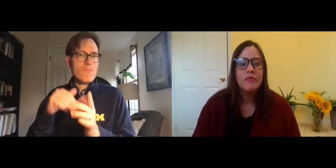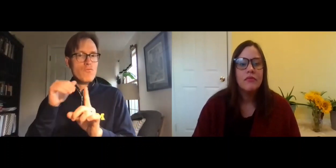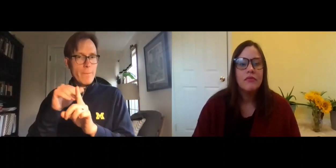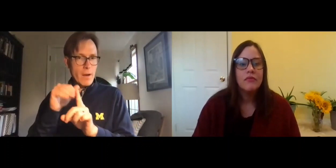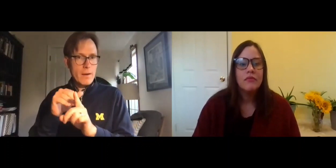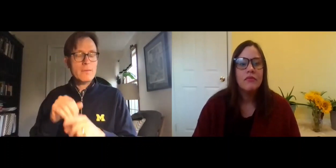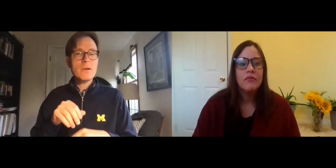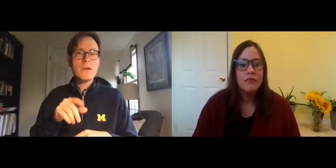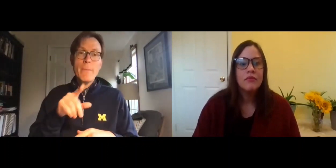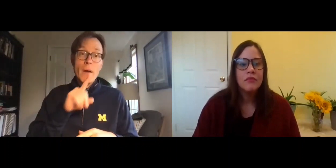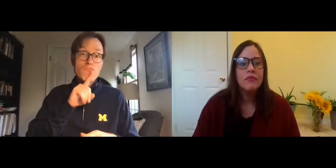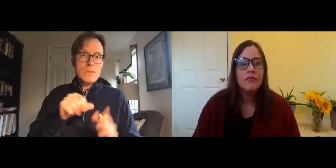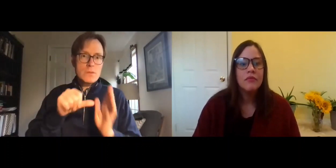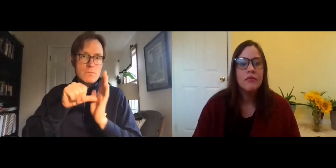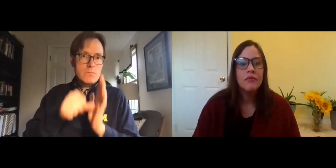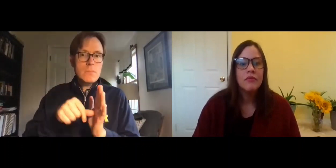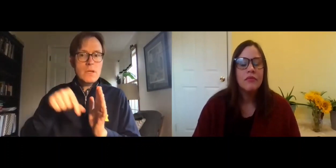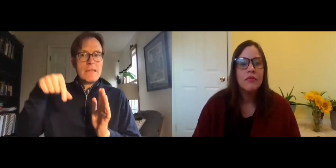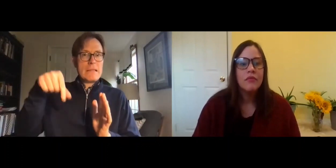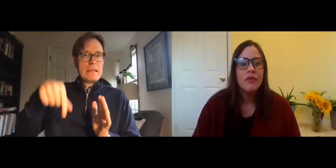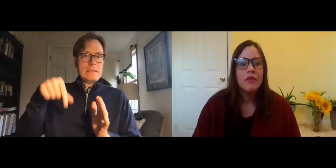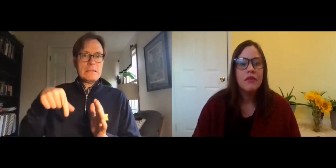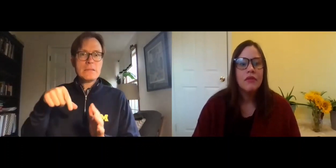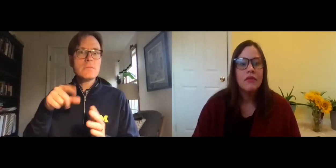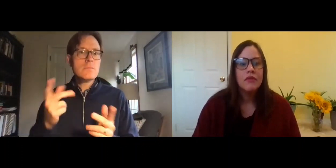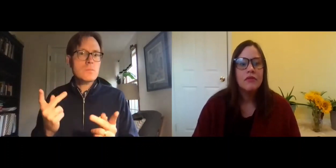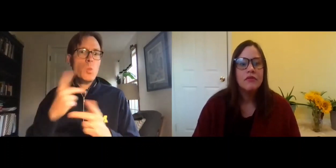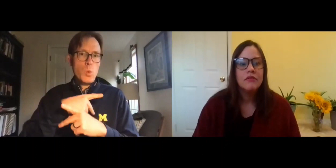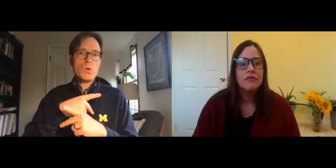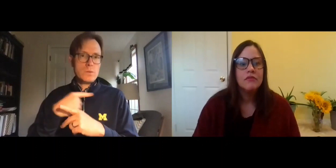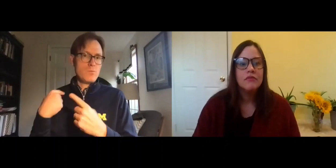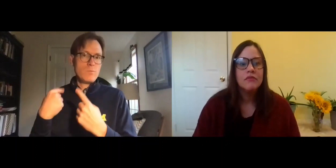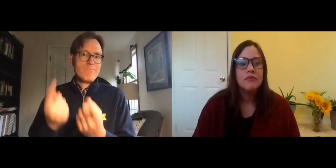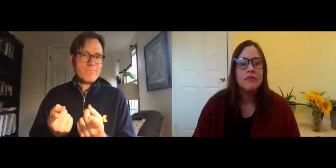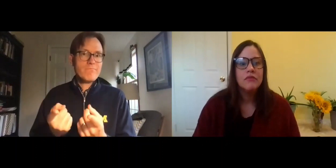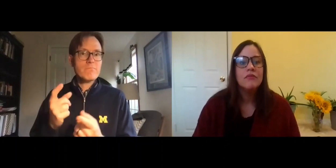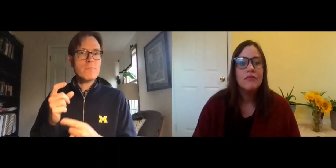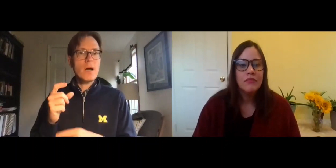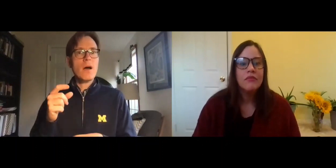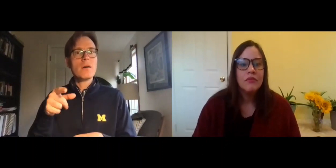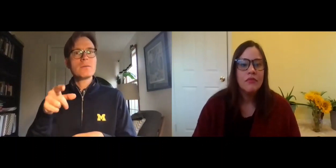They're tired of following these guidelines and hearing the reminders but this is the